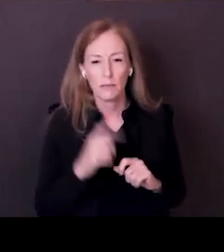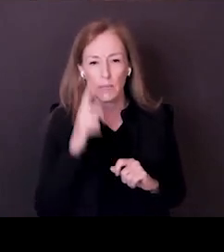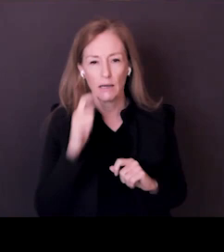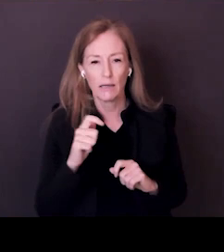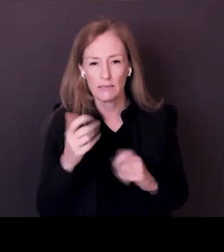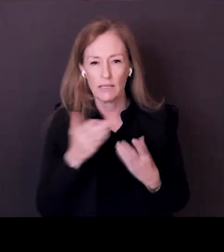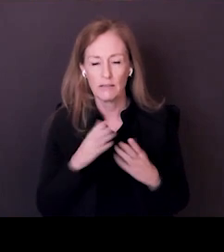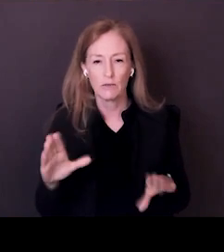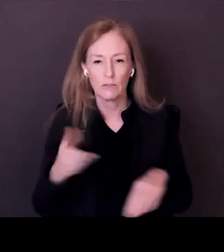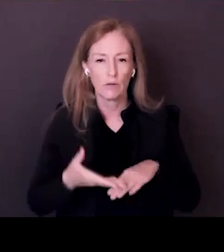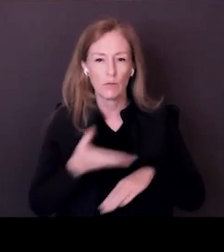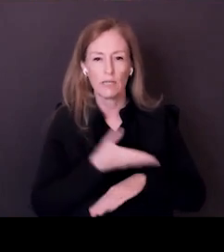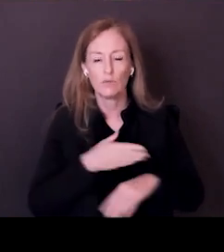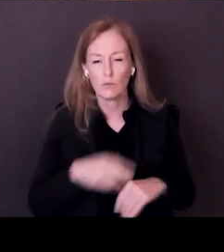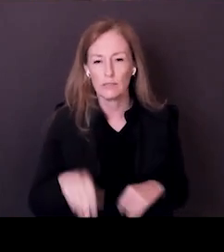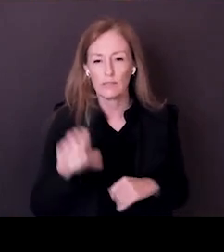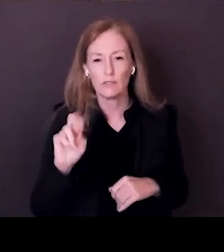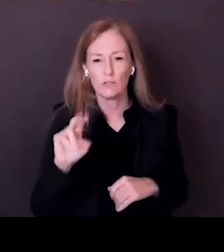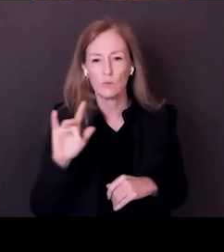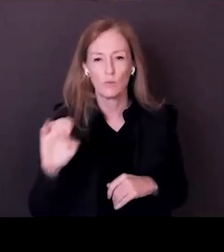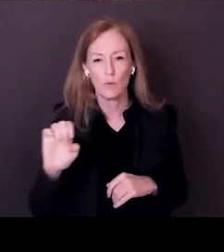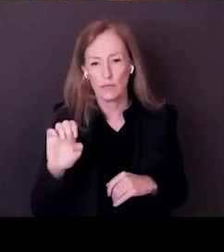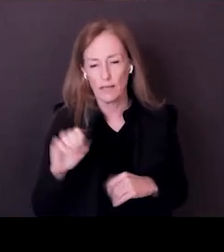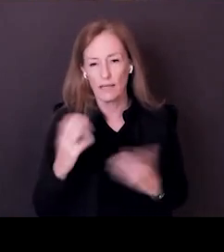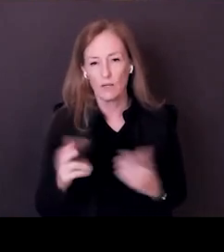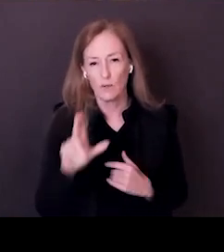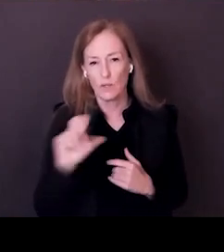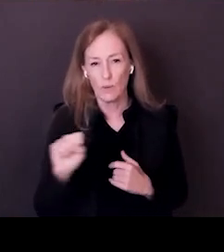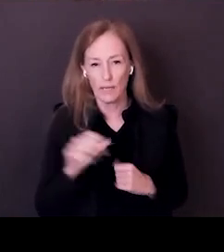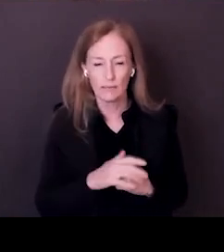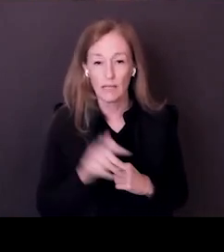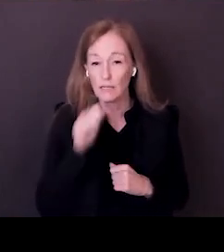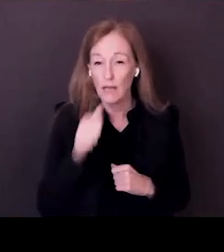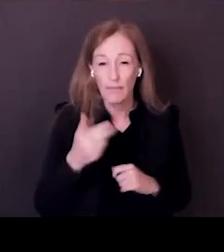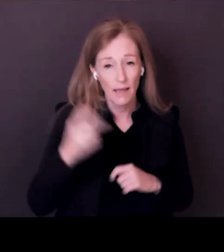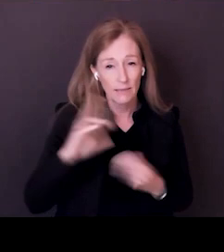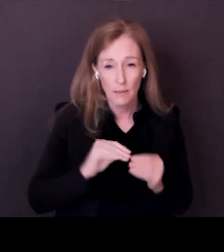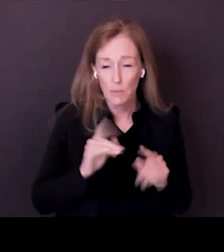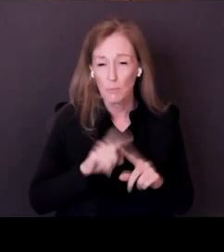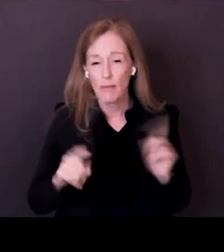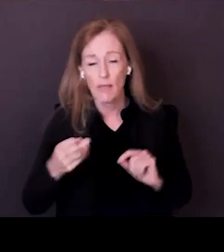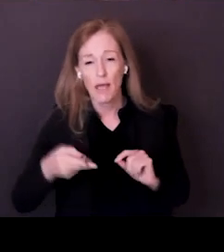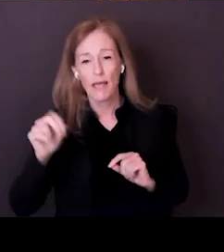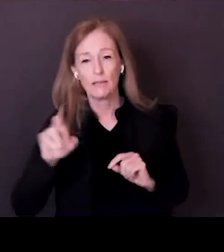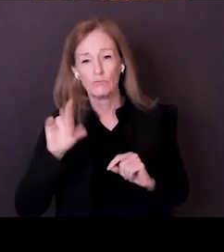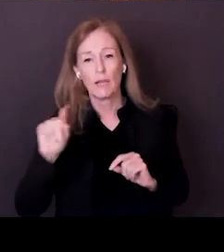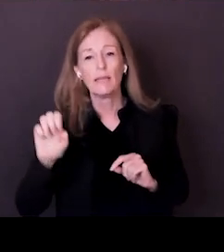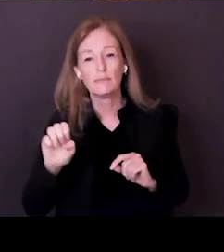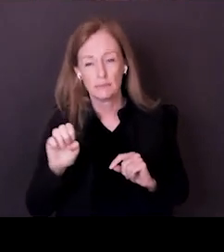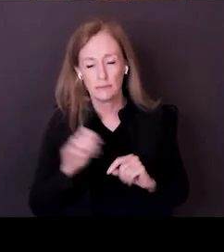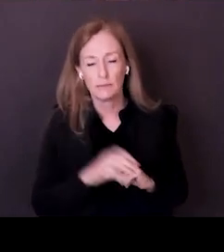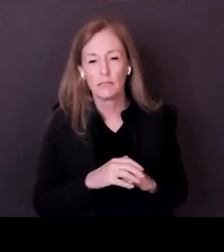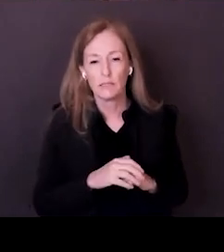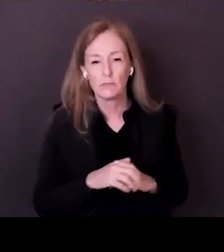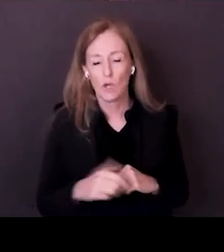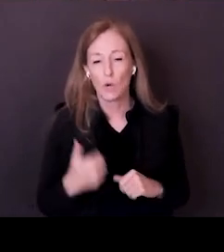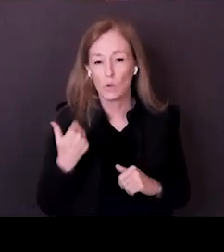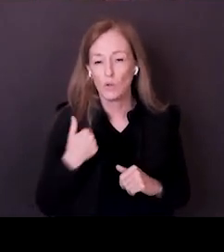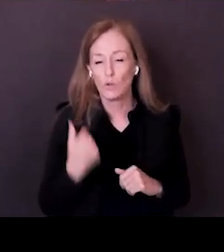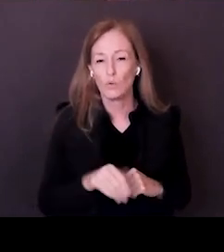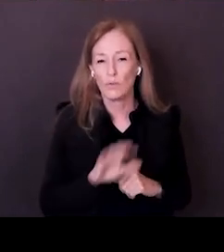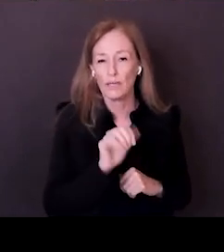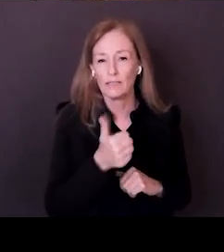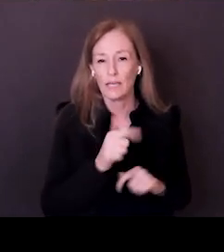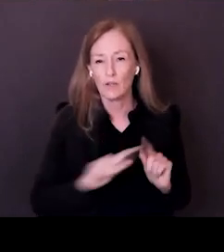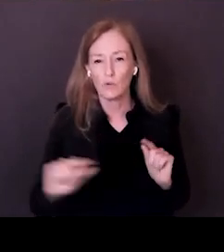IN SUICIDE IN THE UNITED STATES. THE YOUTH RATES 10-24 ACTUALLY WENT DOWN.